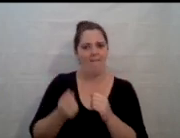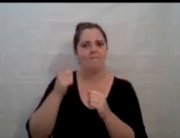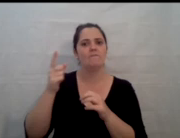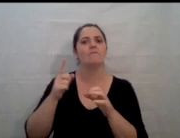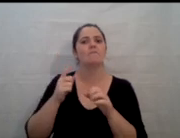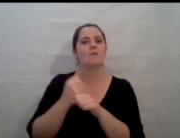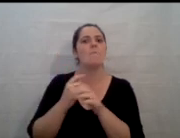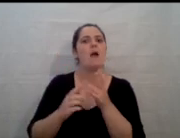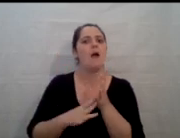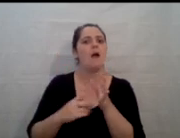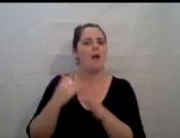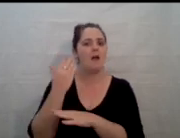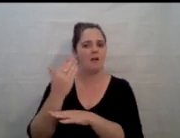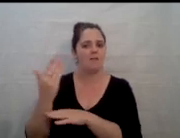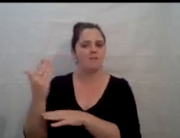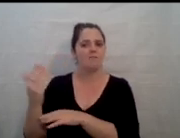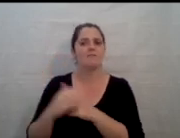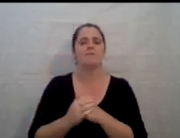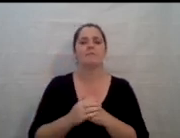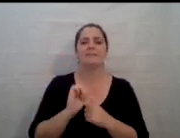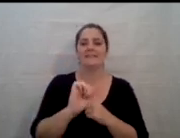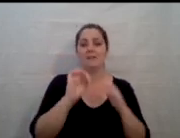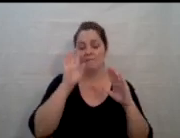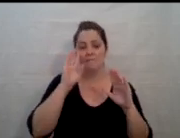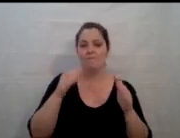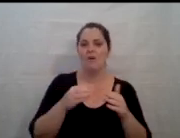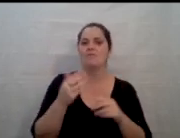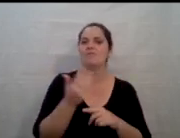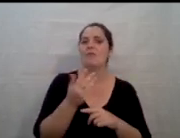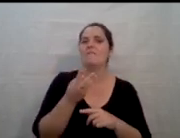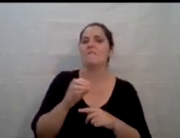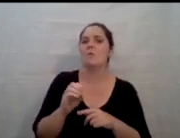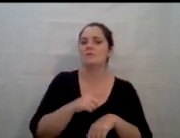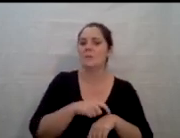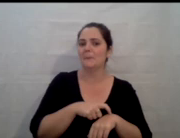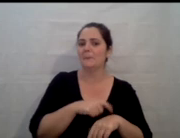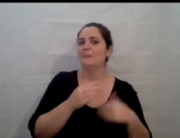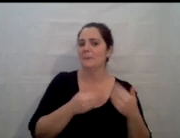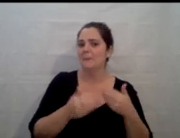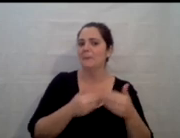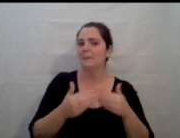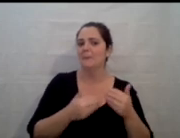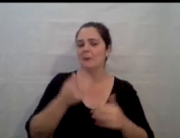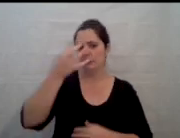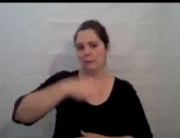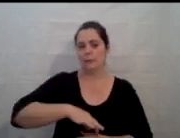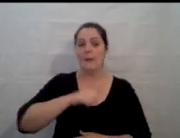the 1940s working very much in that academic tradition. So the single figure, the male nude – we're going to talk a lot